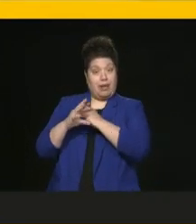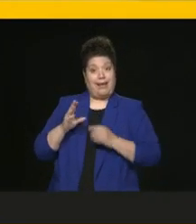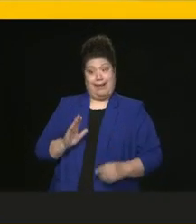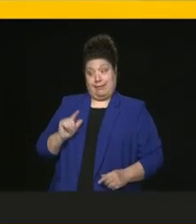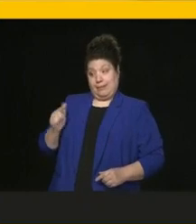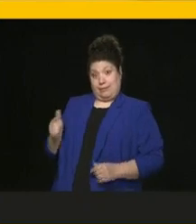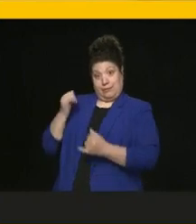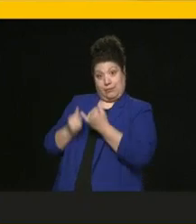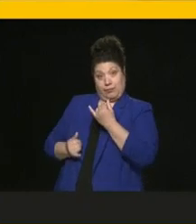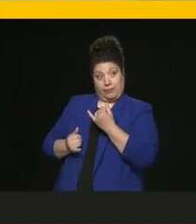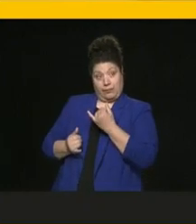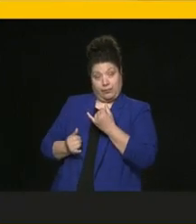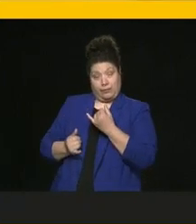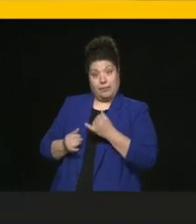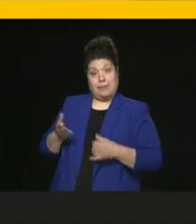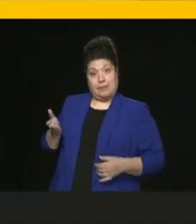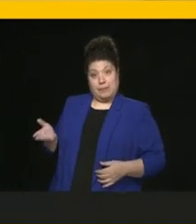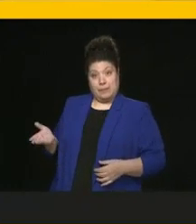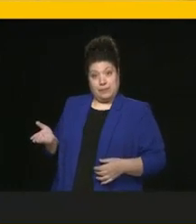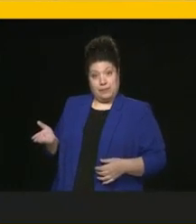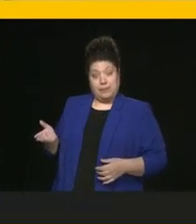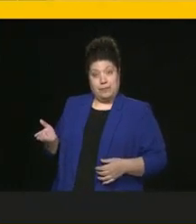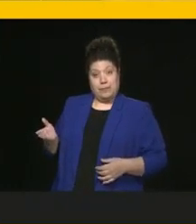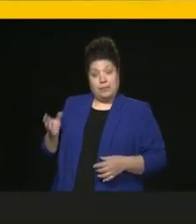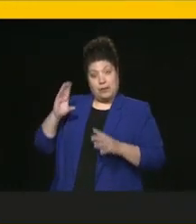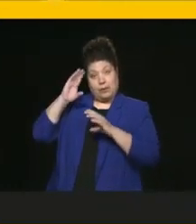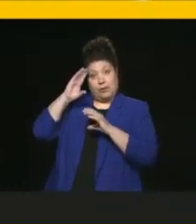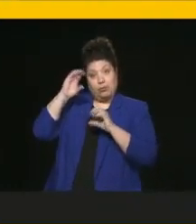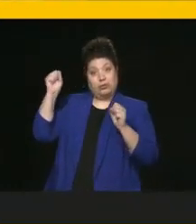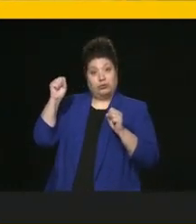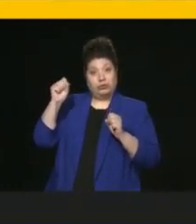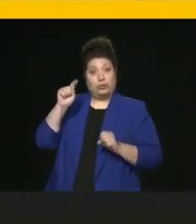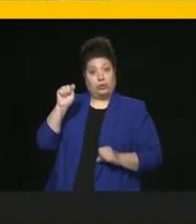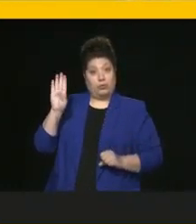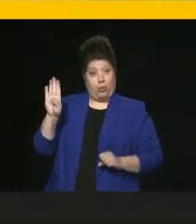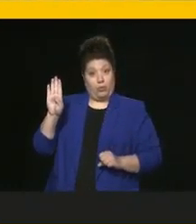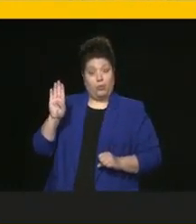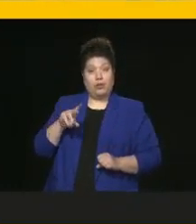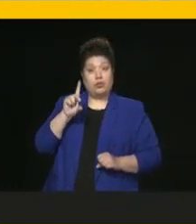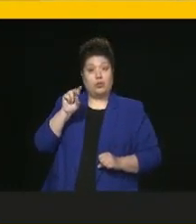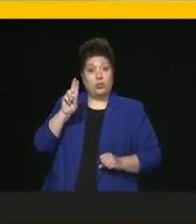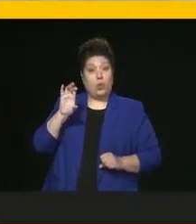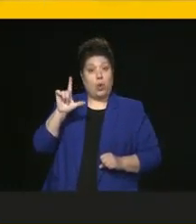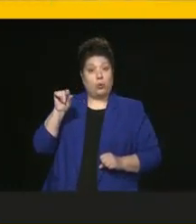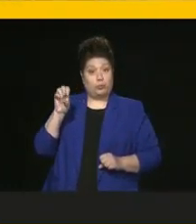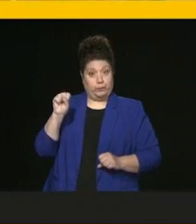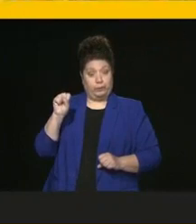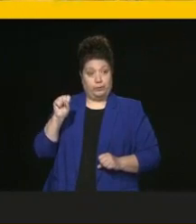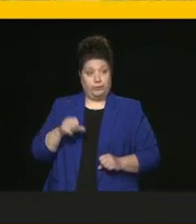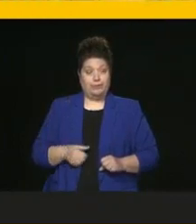Rosemary: LET'S GO TO THE DEPUTY PRIME MINISTER.